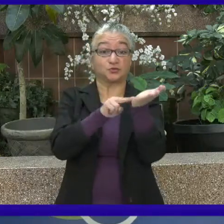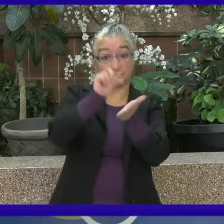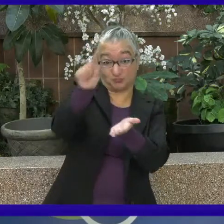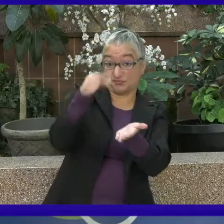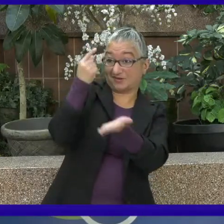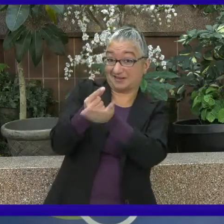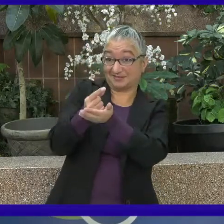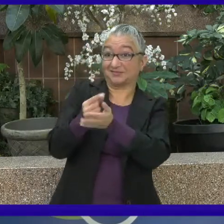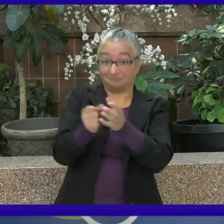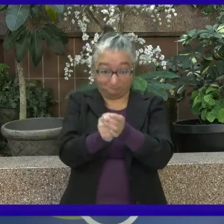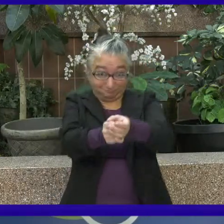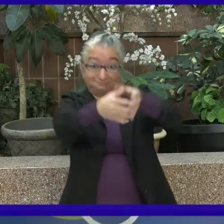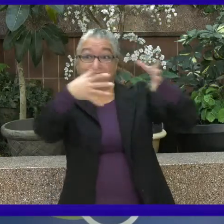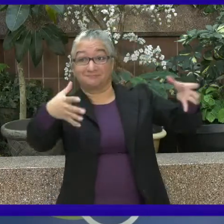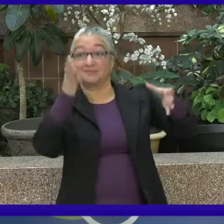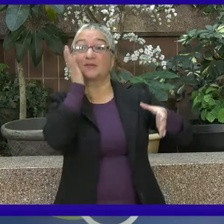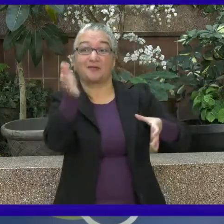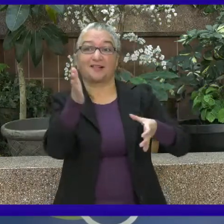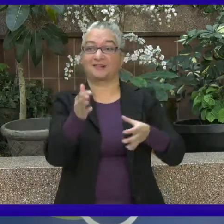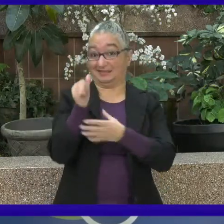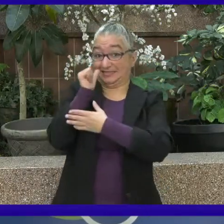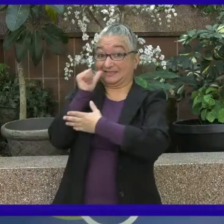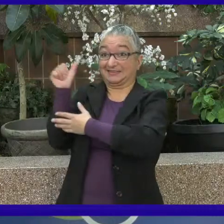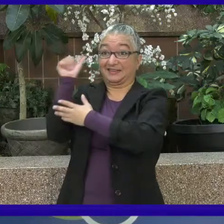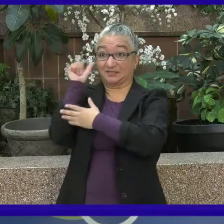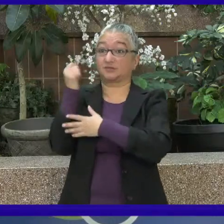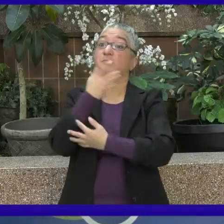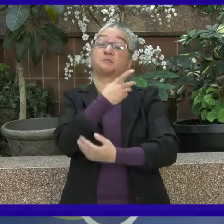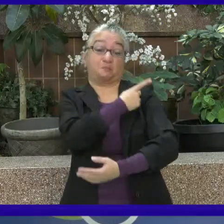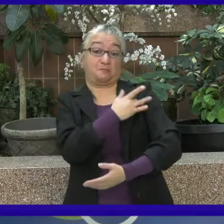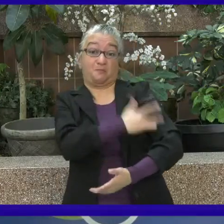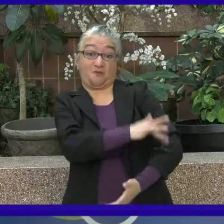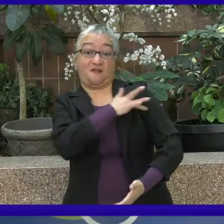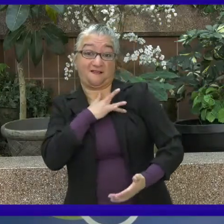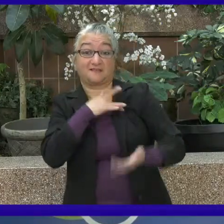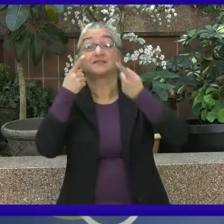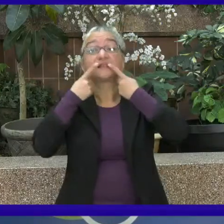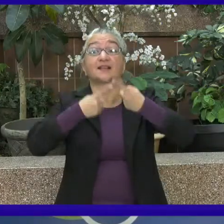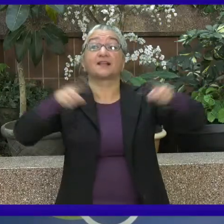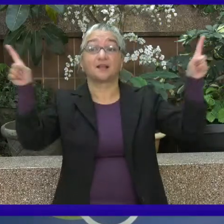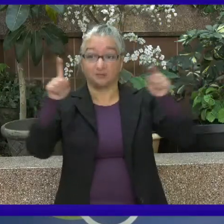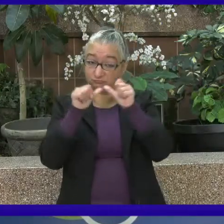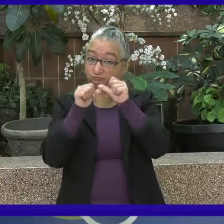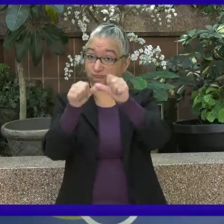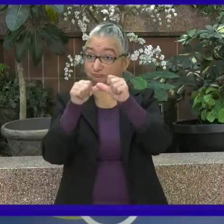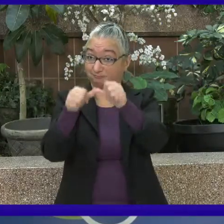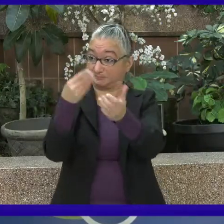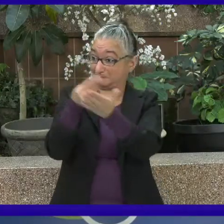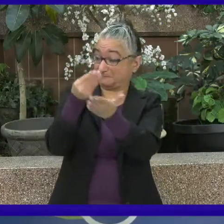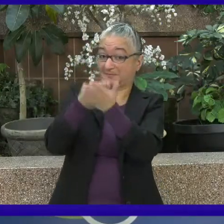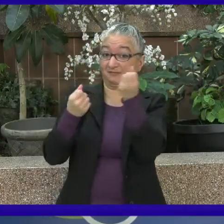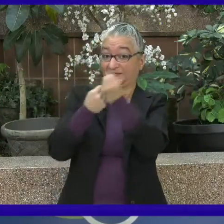from the province of long-term funding to support that effort thank you mercy mcwitch